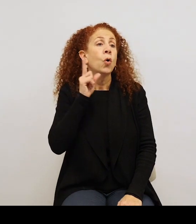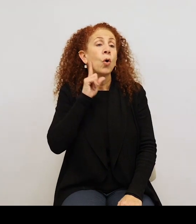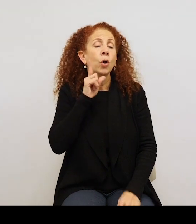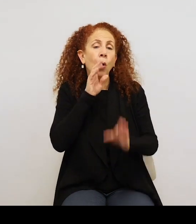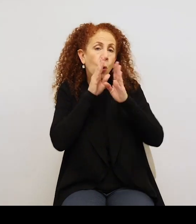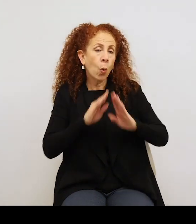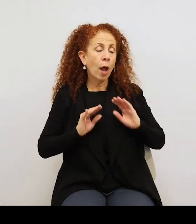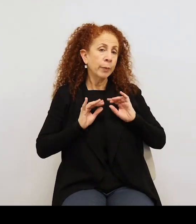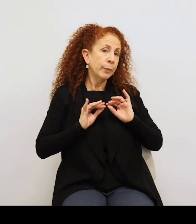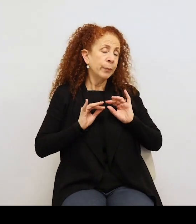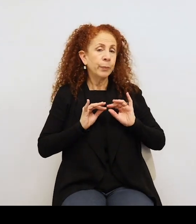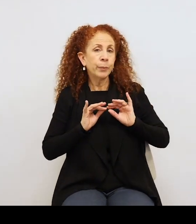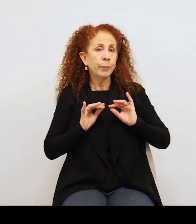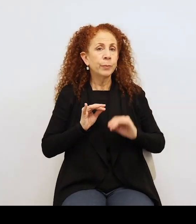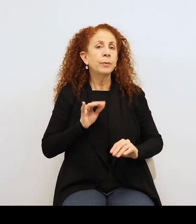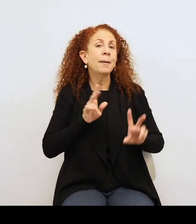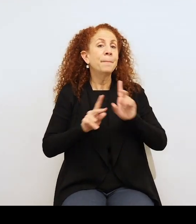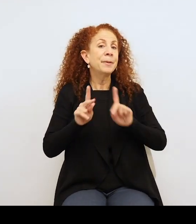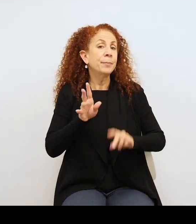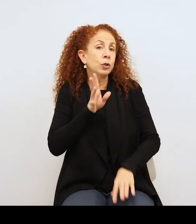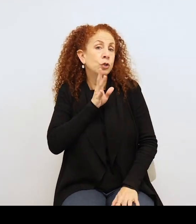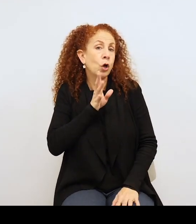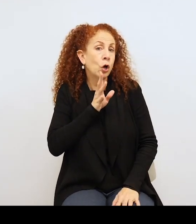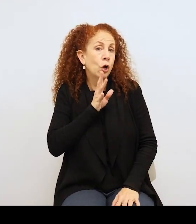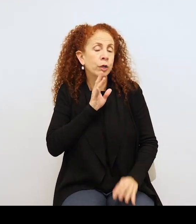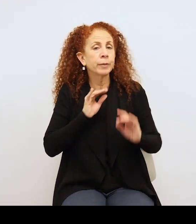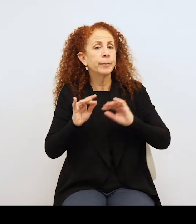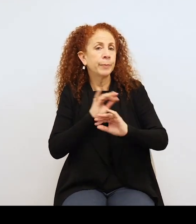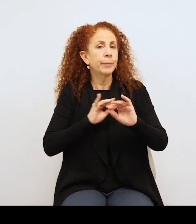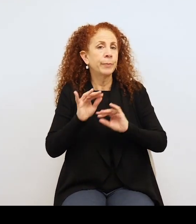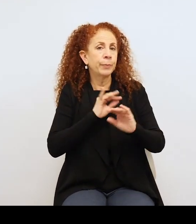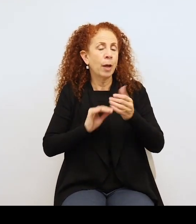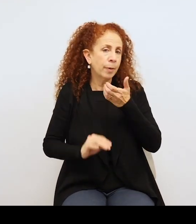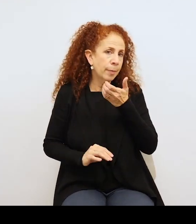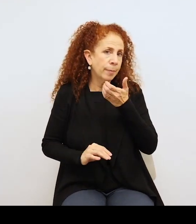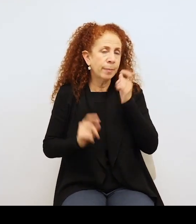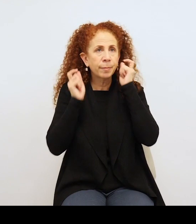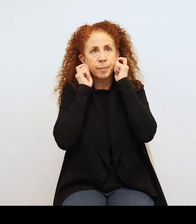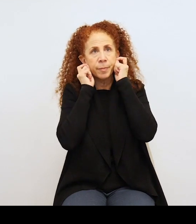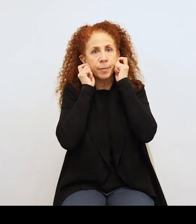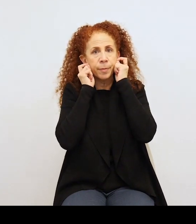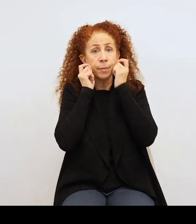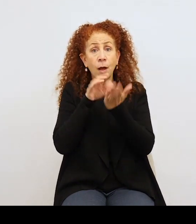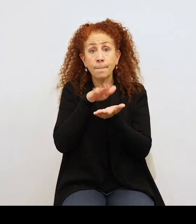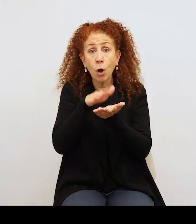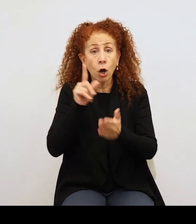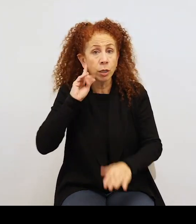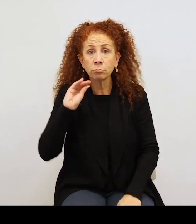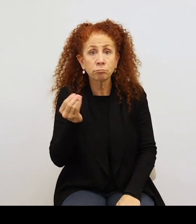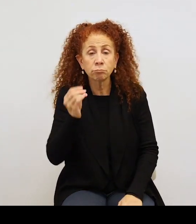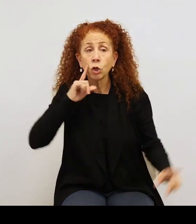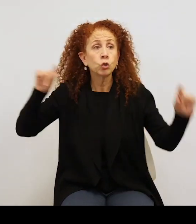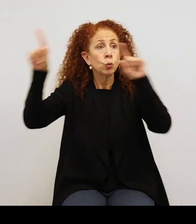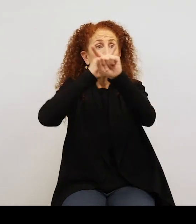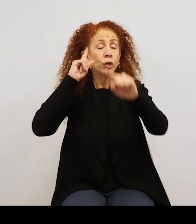of people, constantly plugged in with others. There's no one barking, no birds twittering,